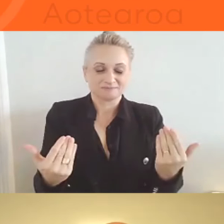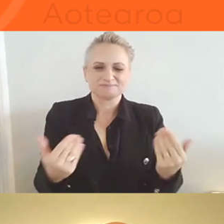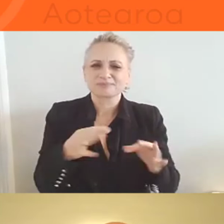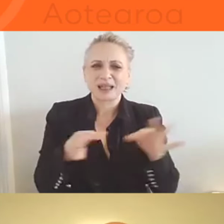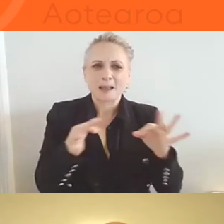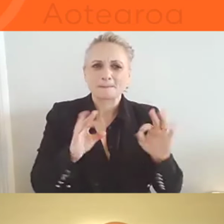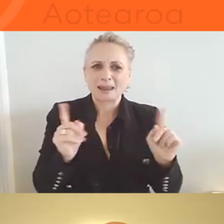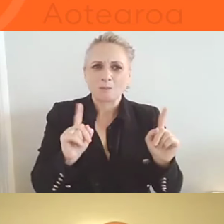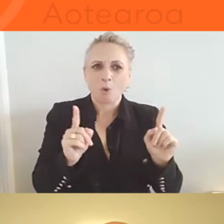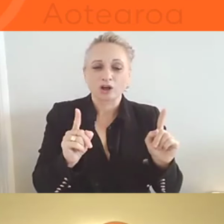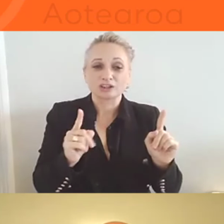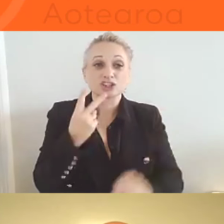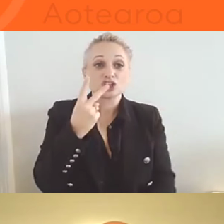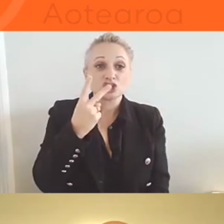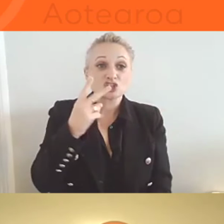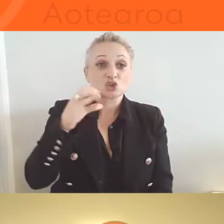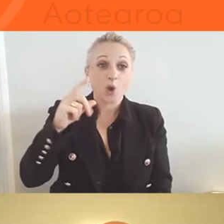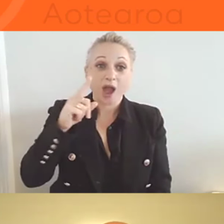that are linked into this thing this morning are meant to be able